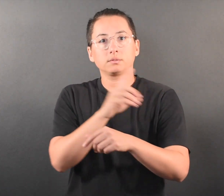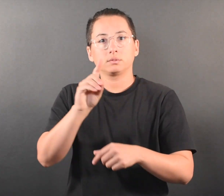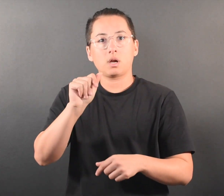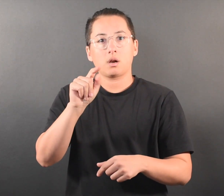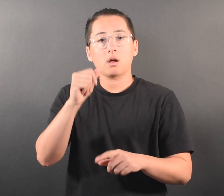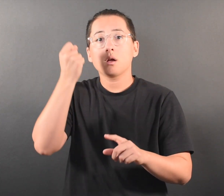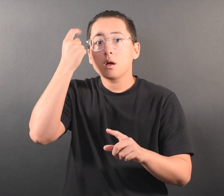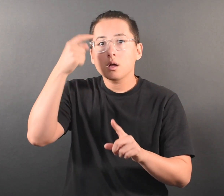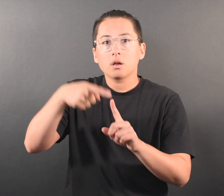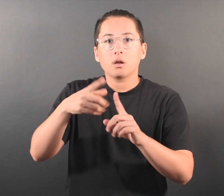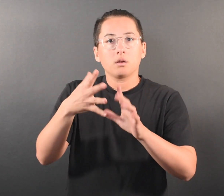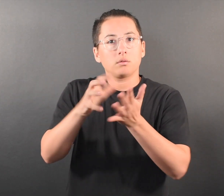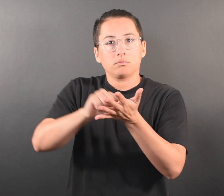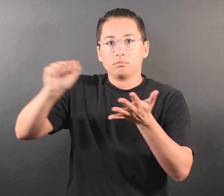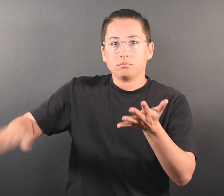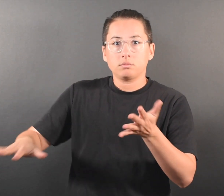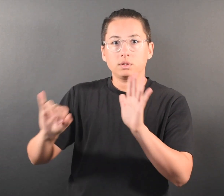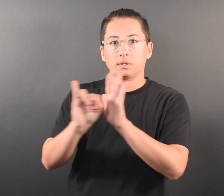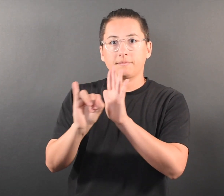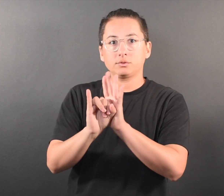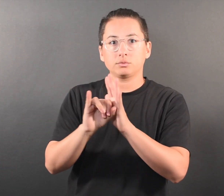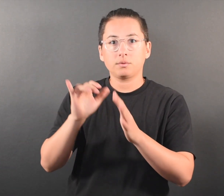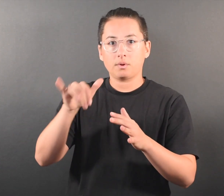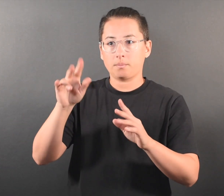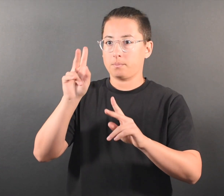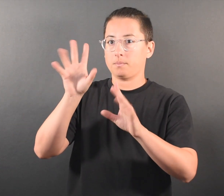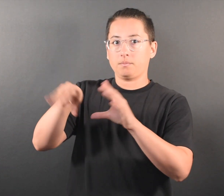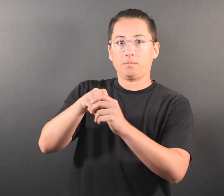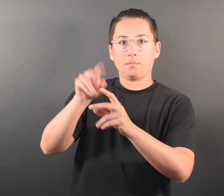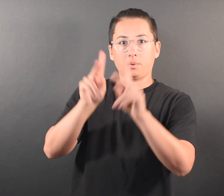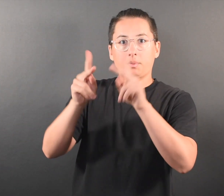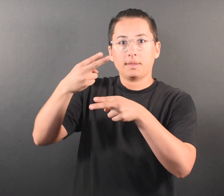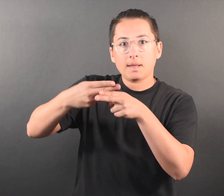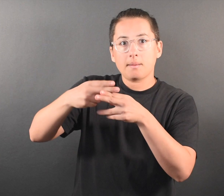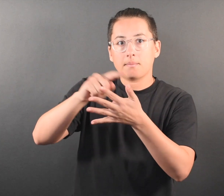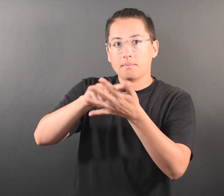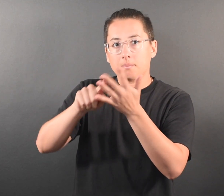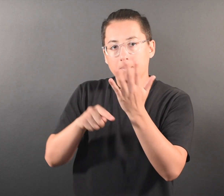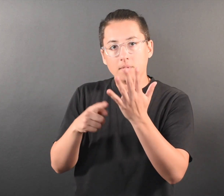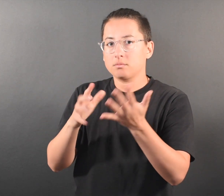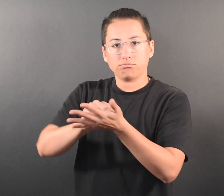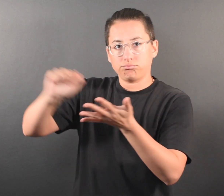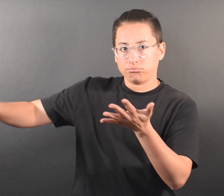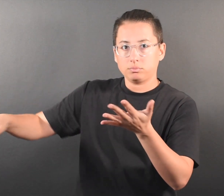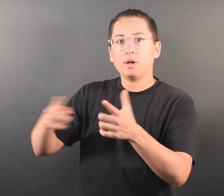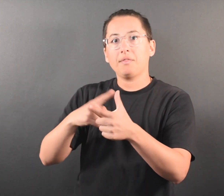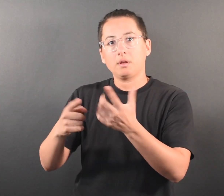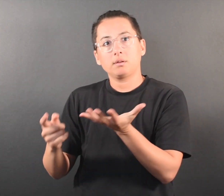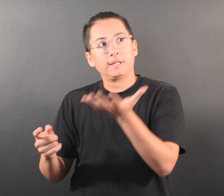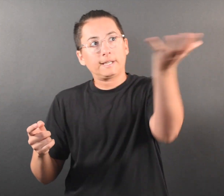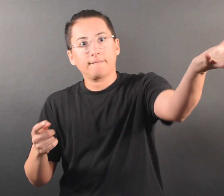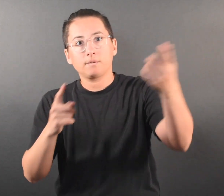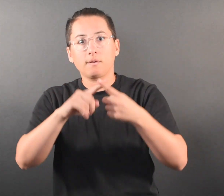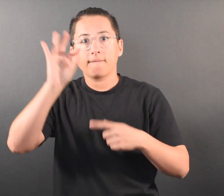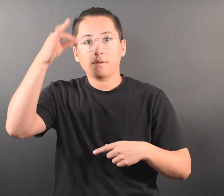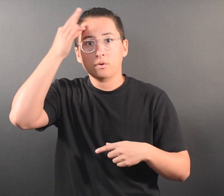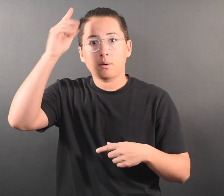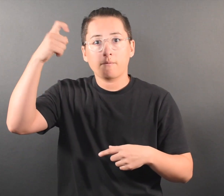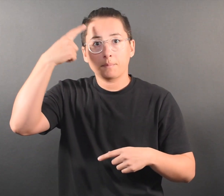MDH shares de-identified vaccine data (general information that does not include the person's name) with the federal government